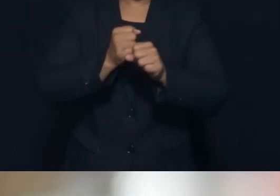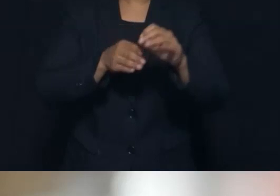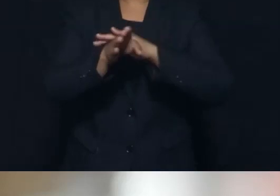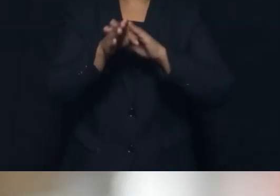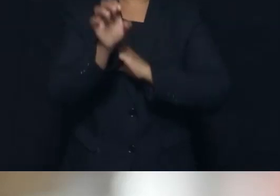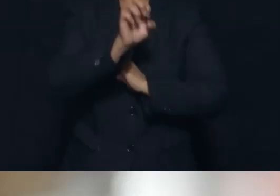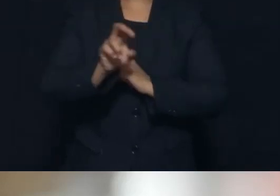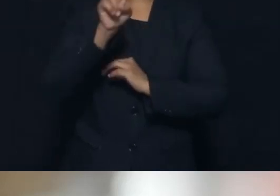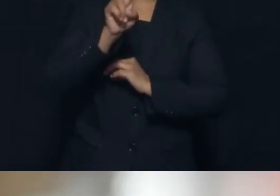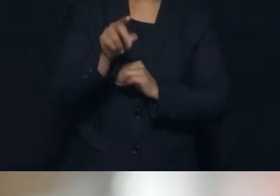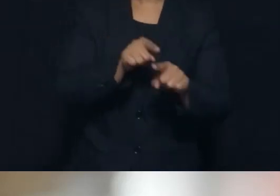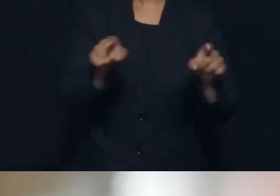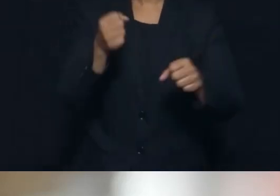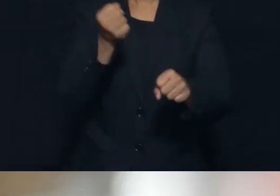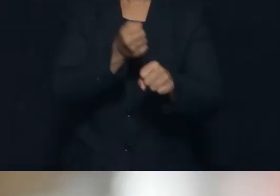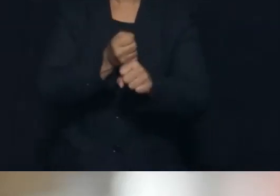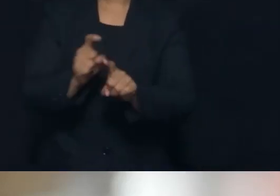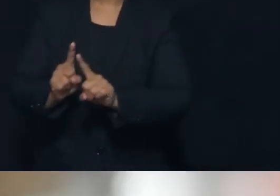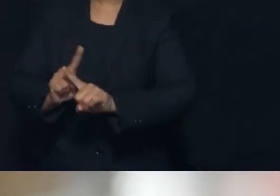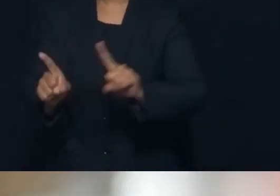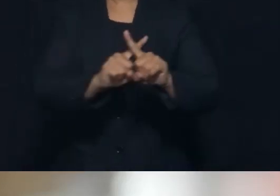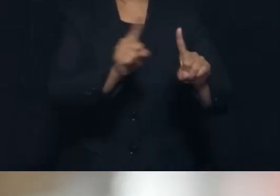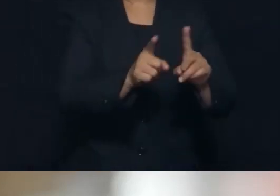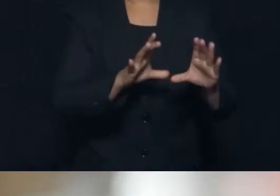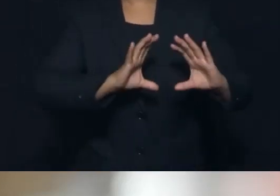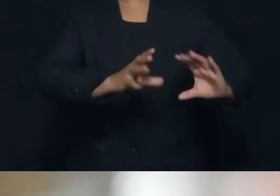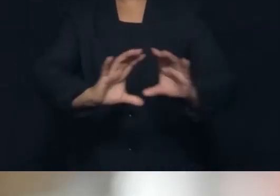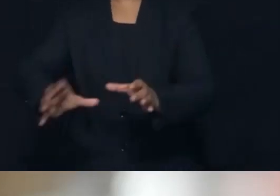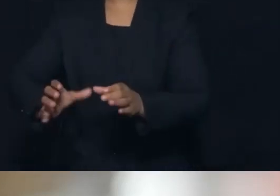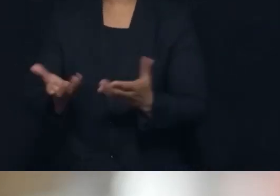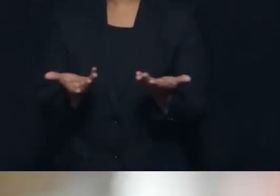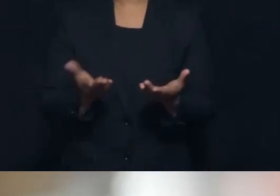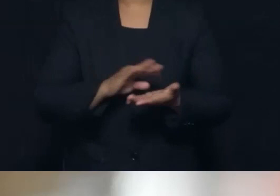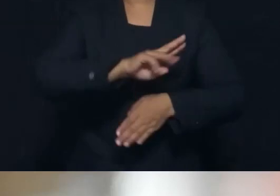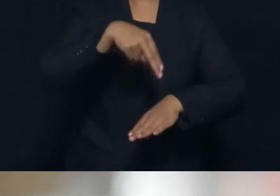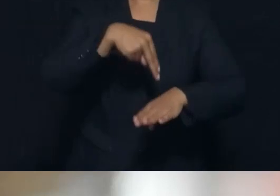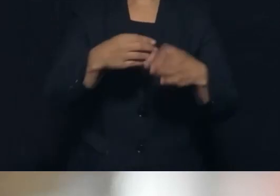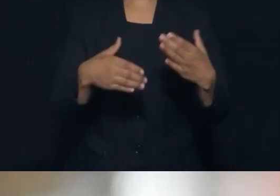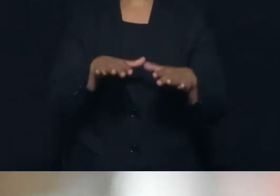We have a few questions online. I will ask one which I think is relevant for this panel.